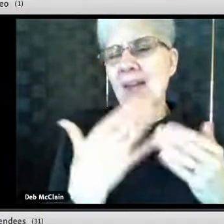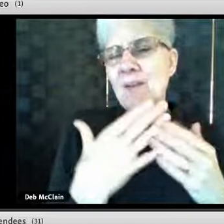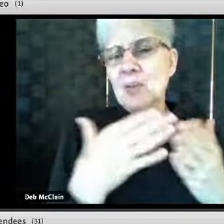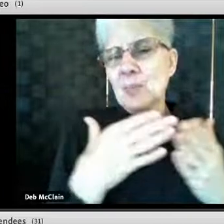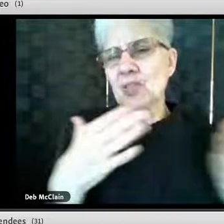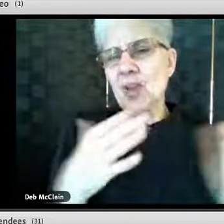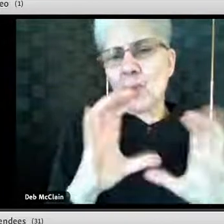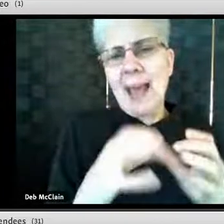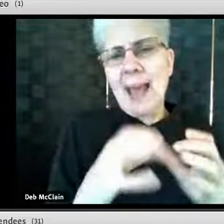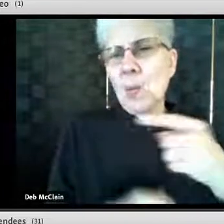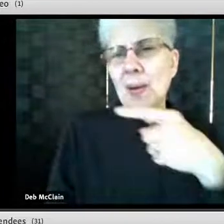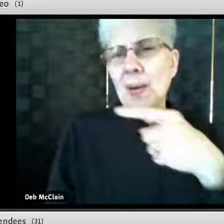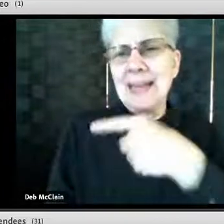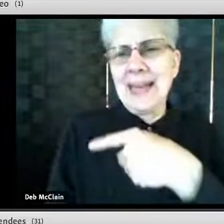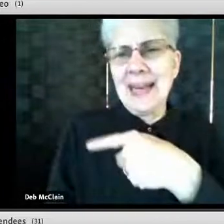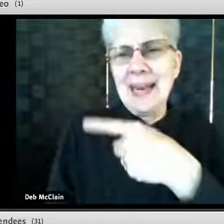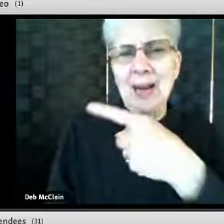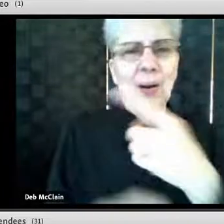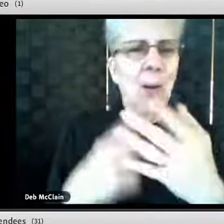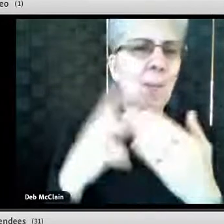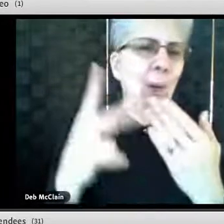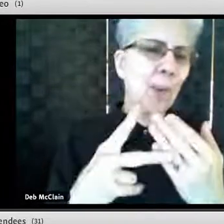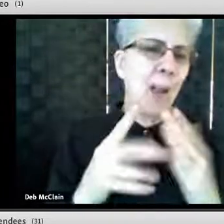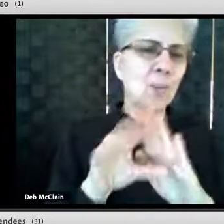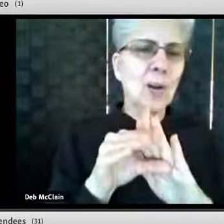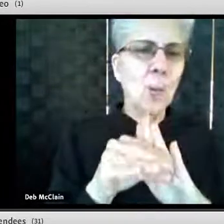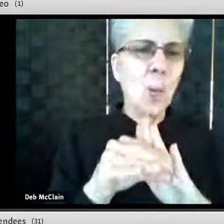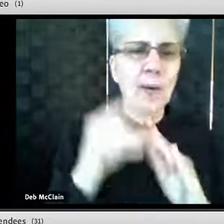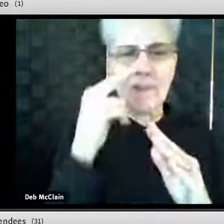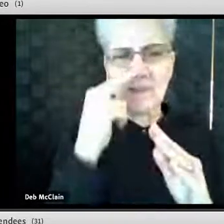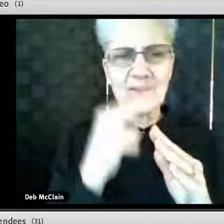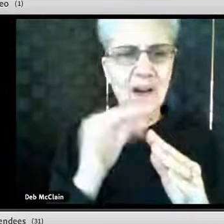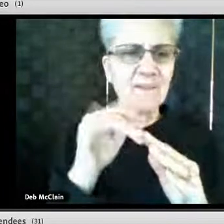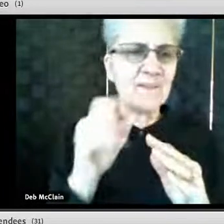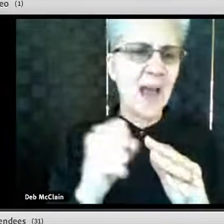and I would just have some general categories like programming, recorded content, fun facts,